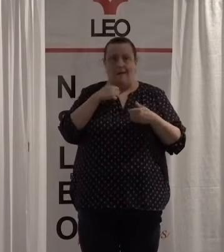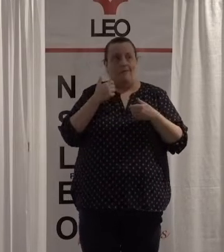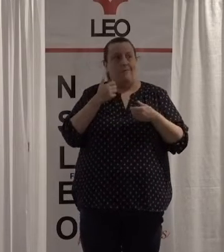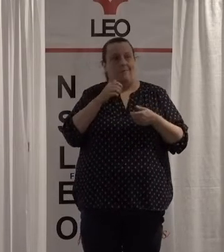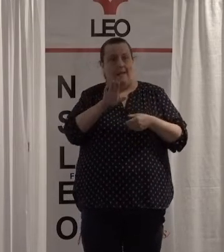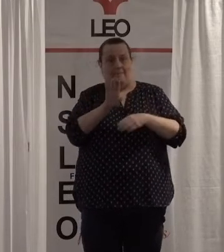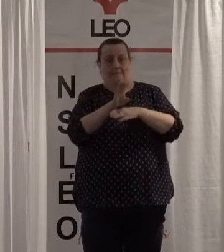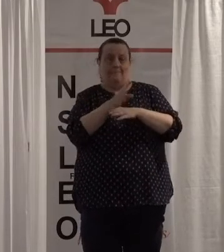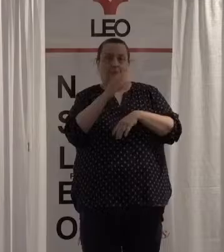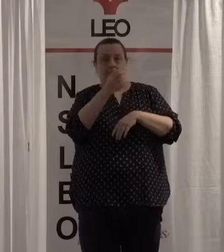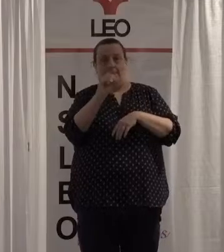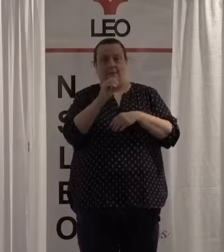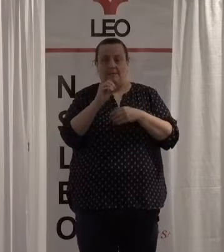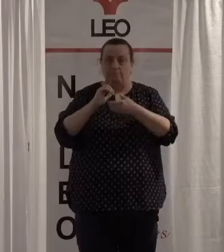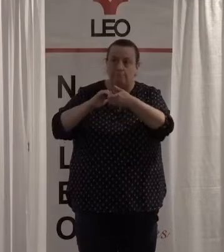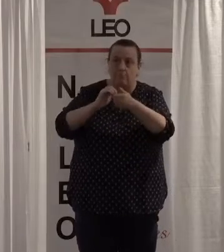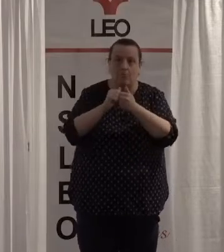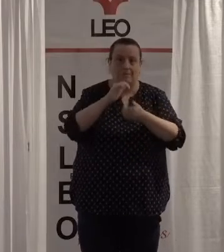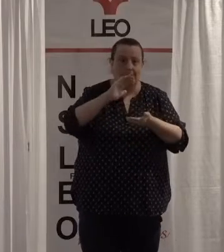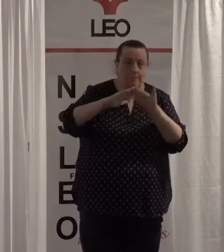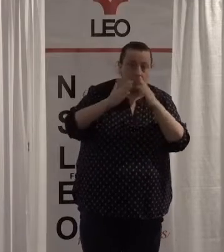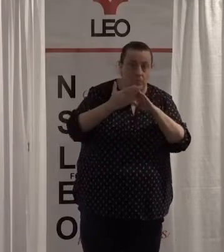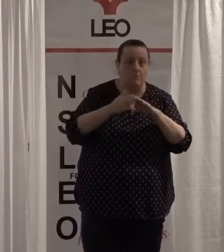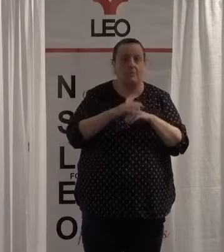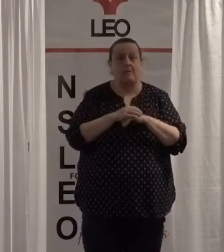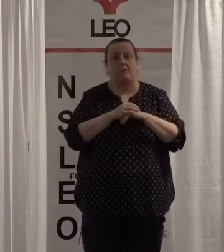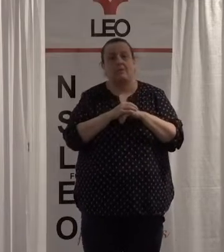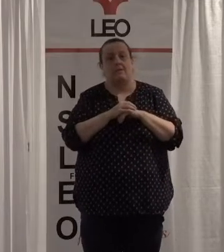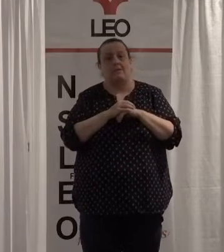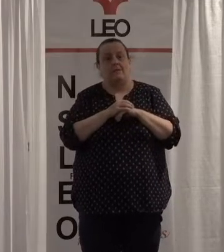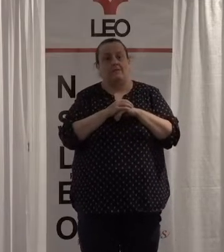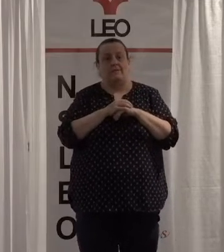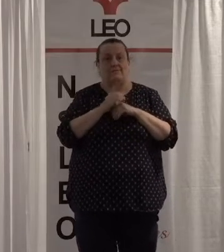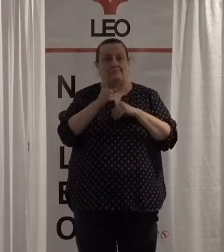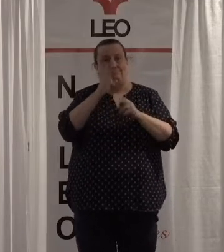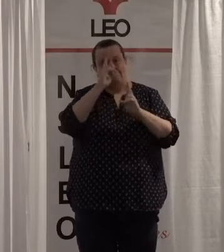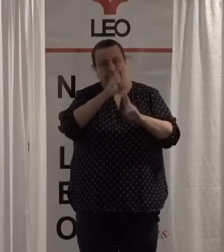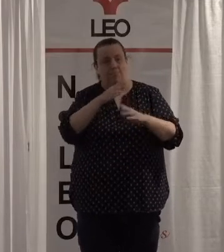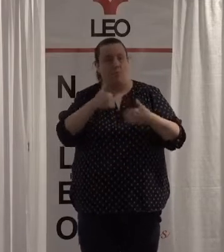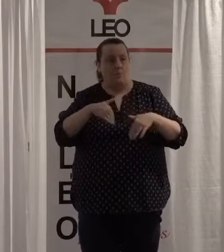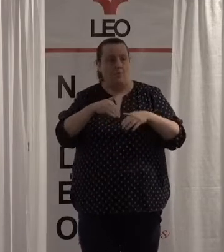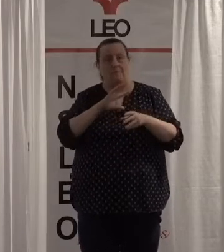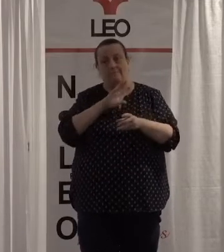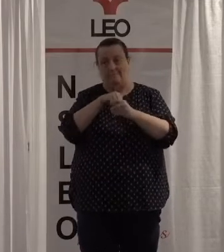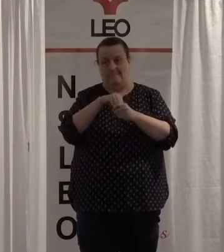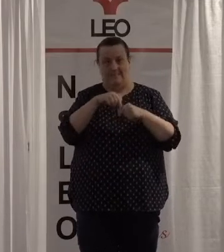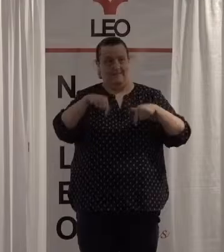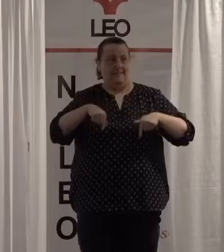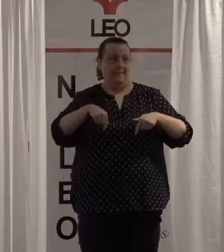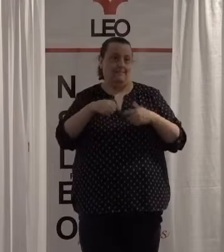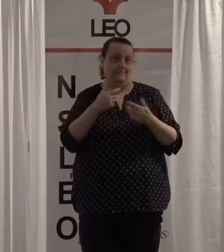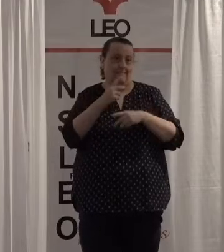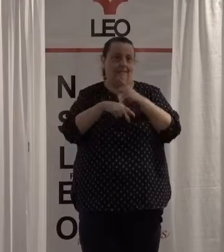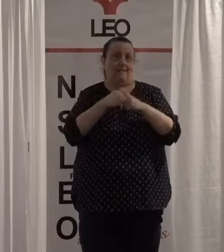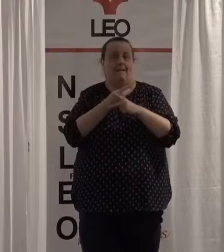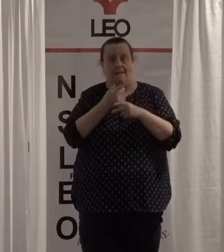SHE ALSO HAD A CONSIDERABLE AMOUNT OF HONOURING AND PARTICIPATING IN THESE SCHOLARSHIP AWARDS